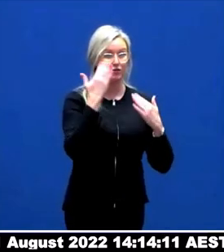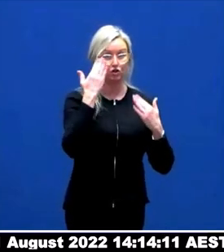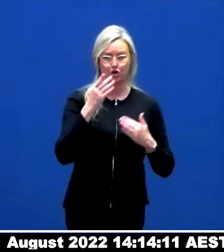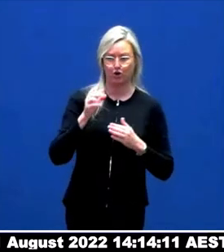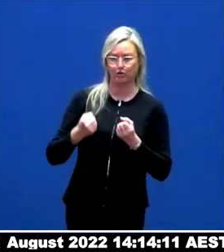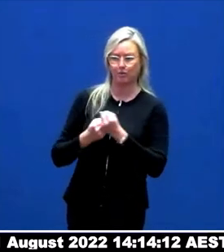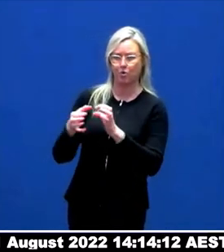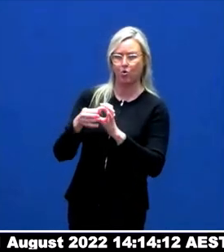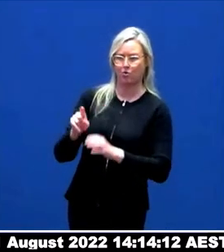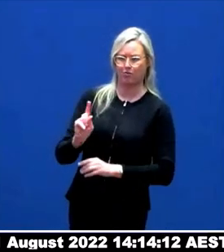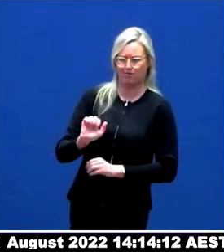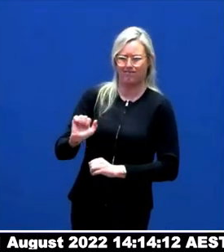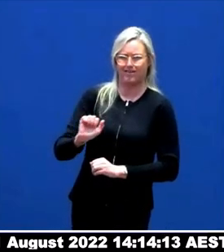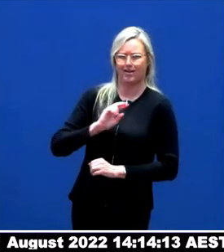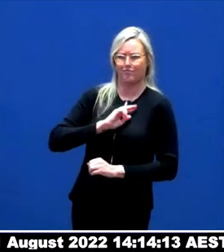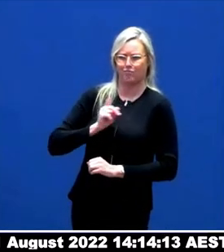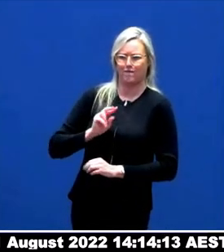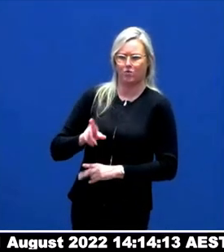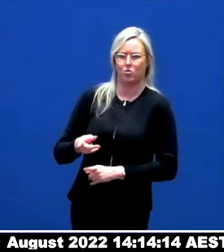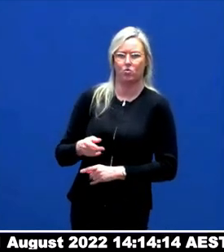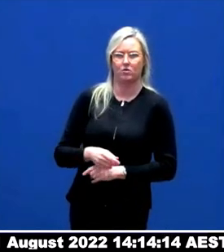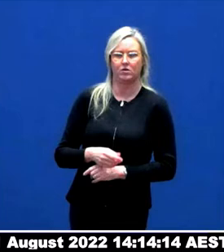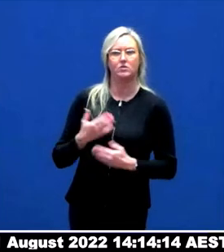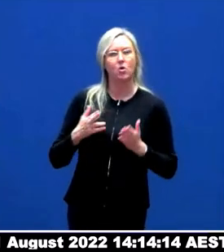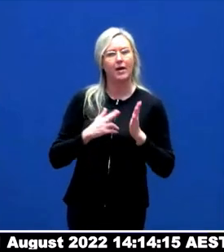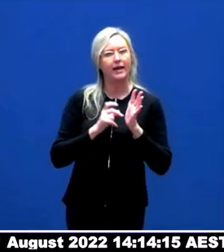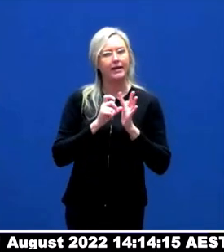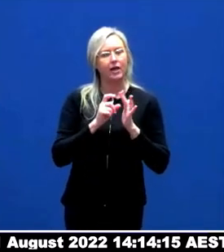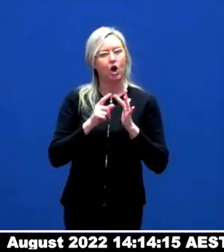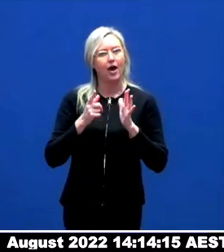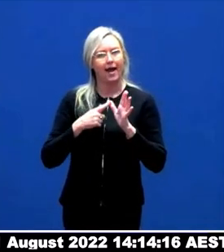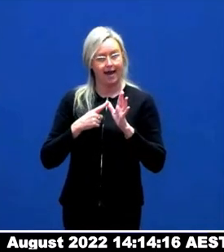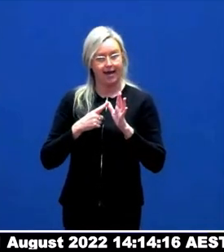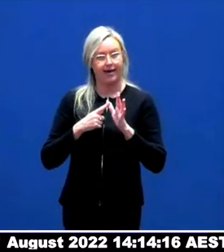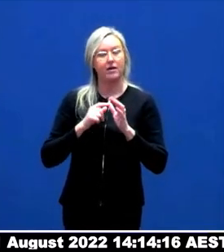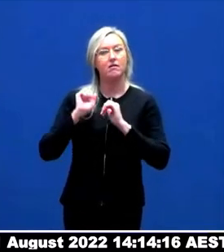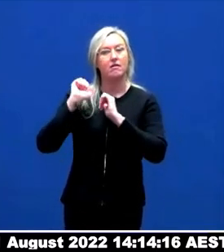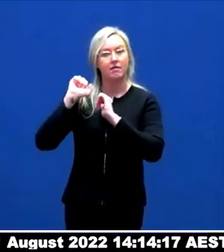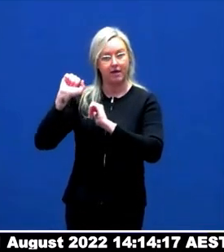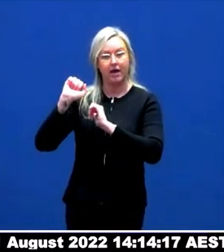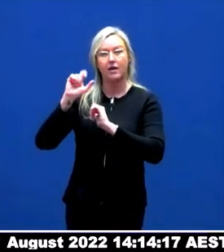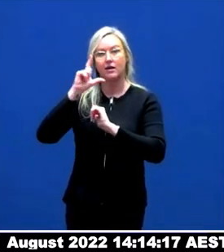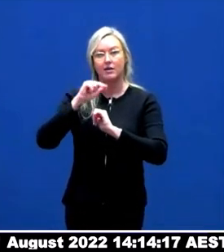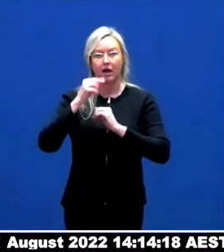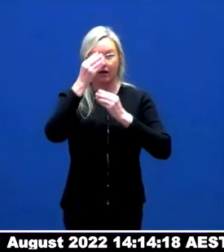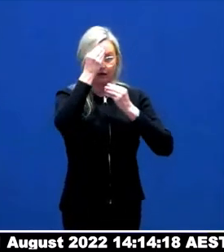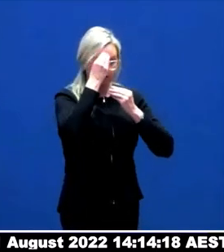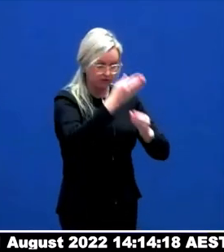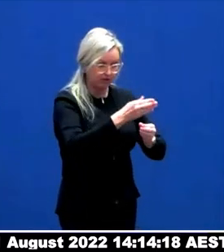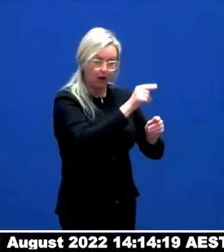What does the NDIA do to provide participants with information about what the support coordinator is supposed to be doing?